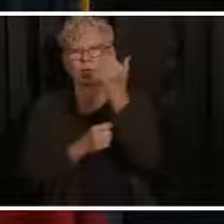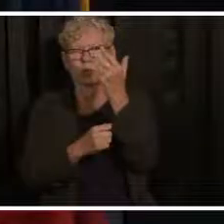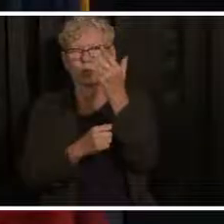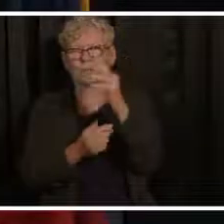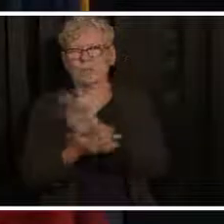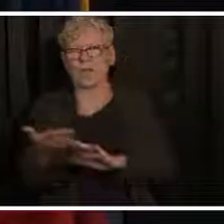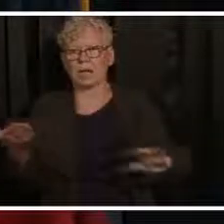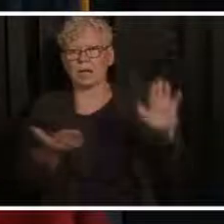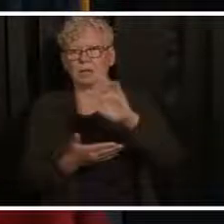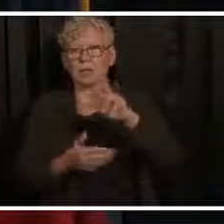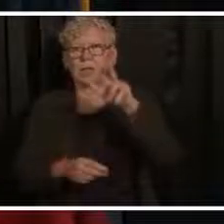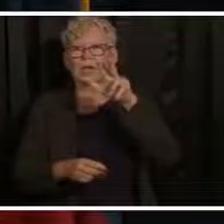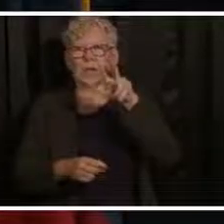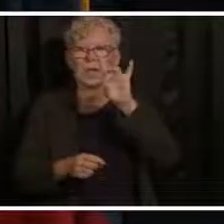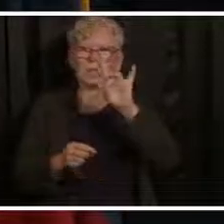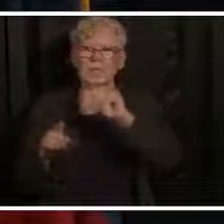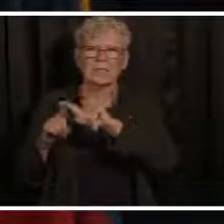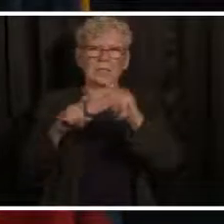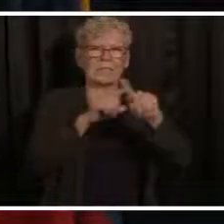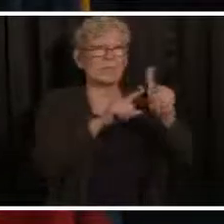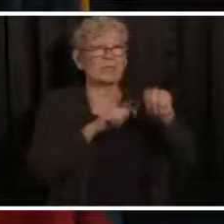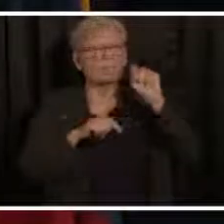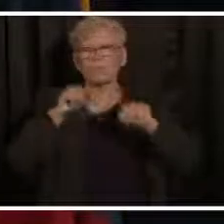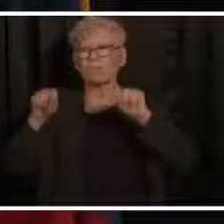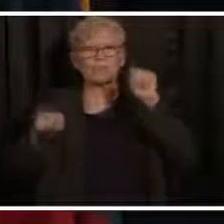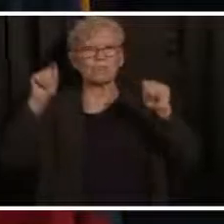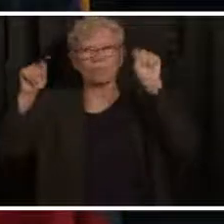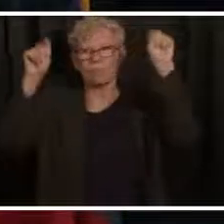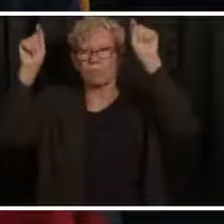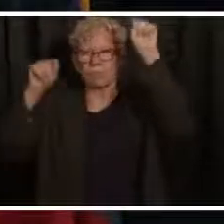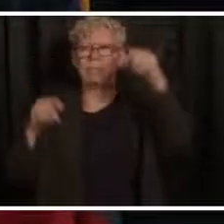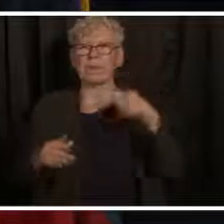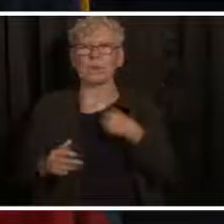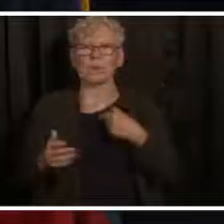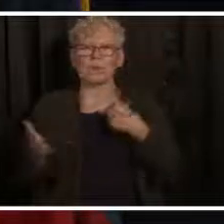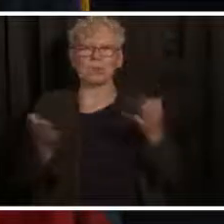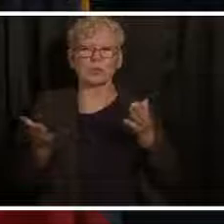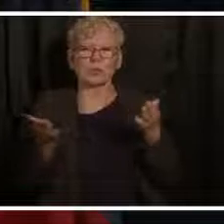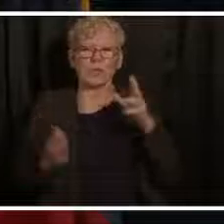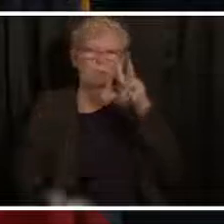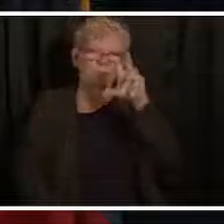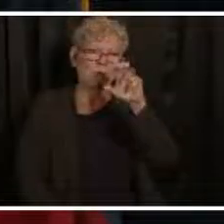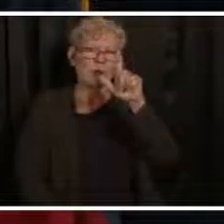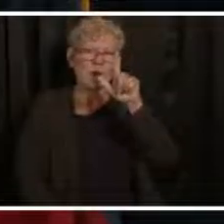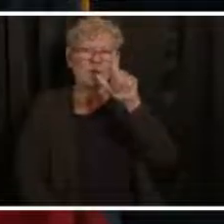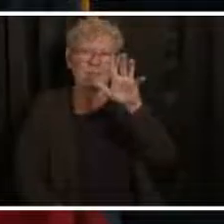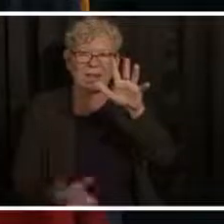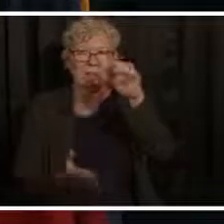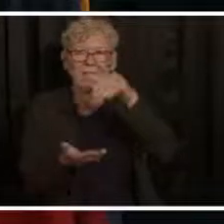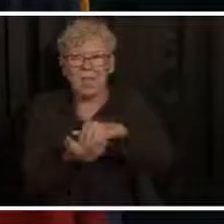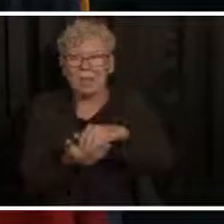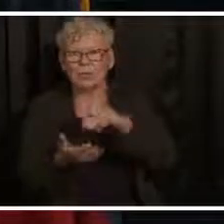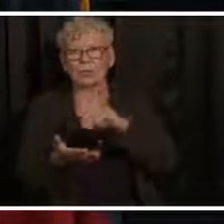throughout our state and we serve about 125 125 thousand students. I want to thank the governor first for his